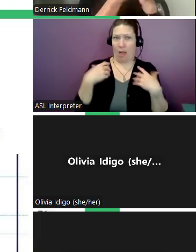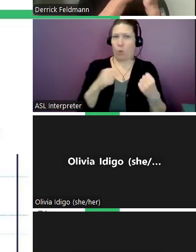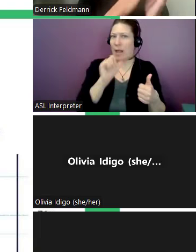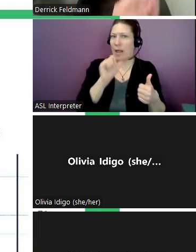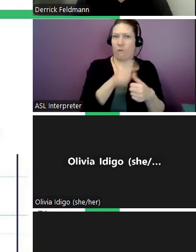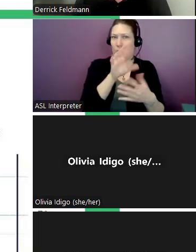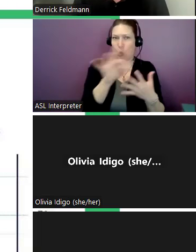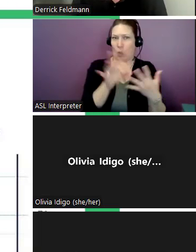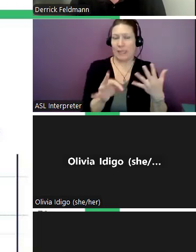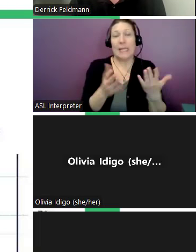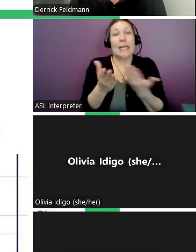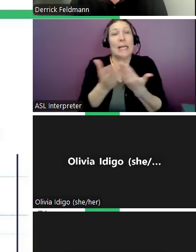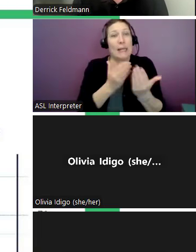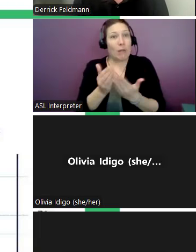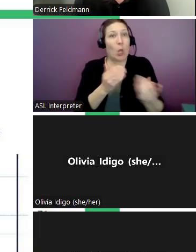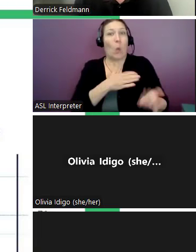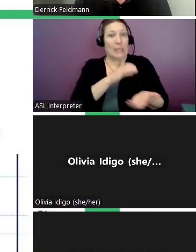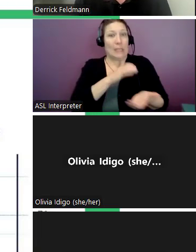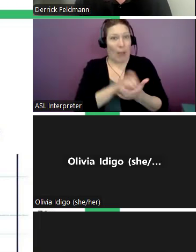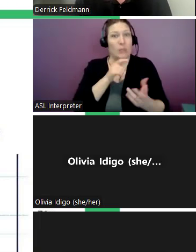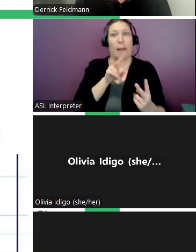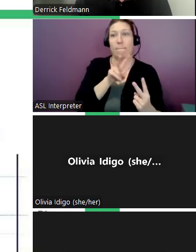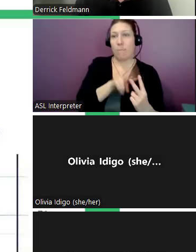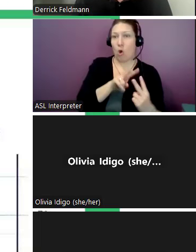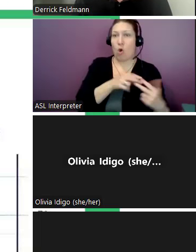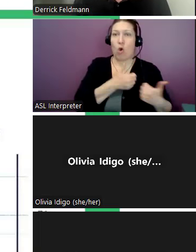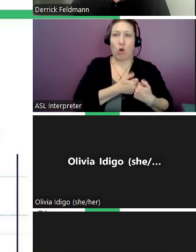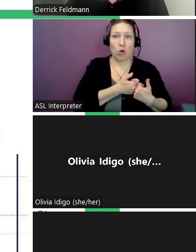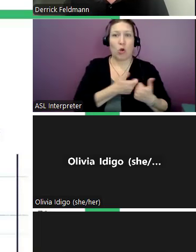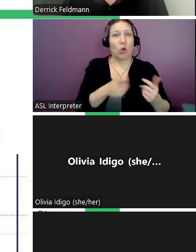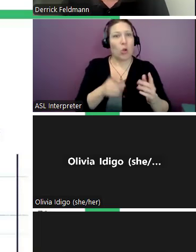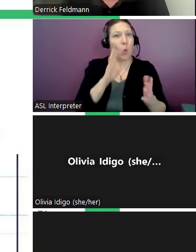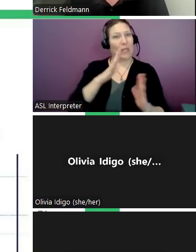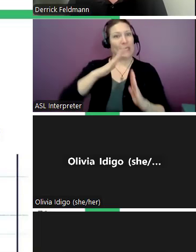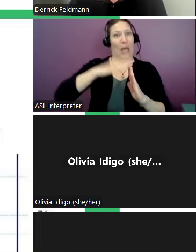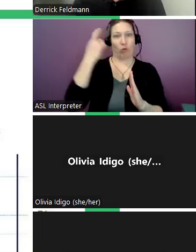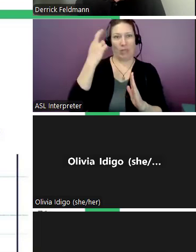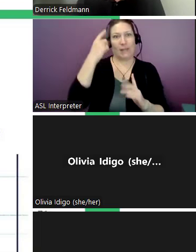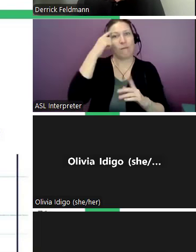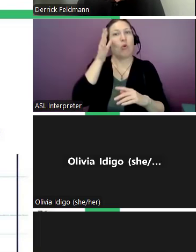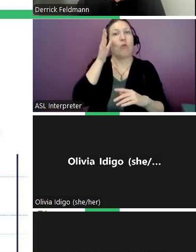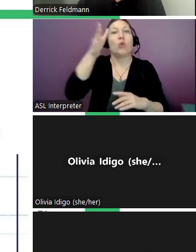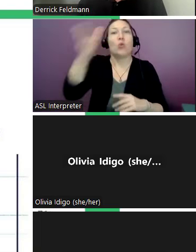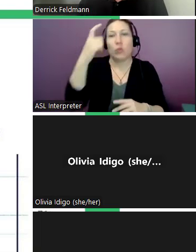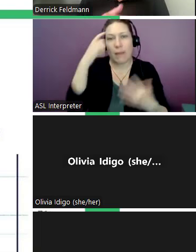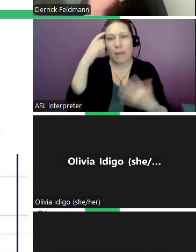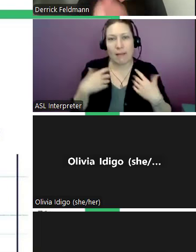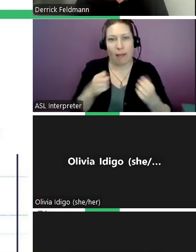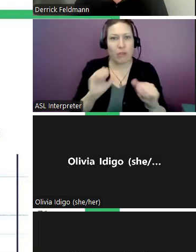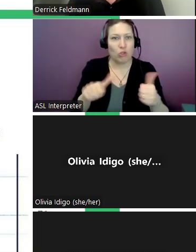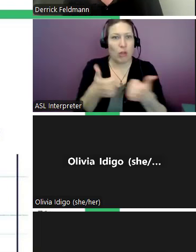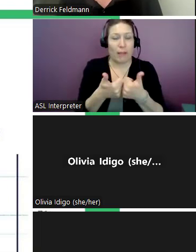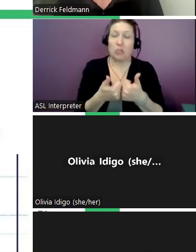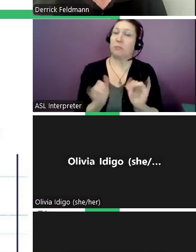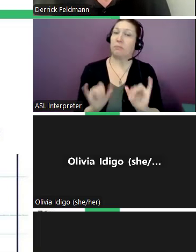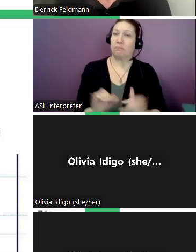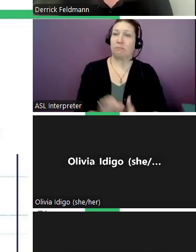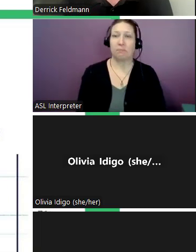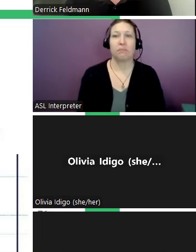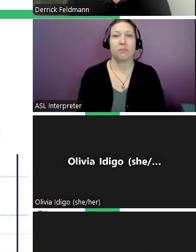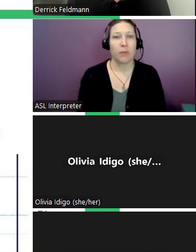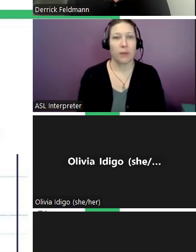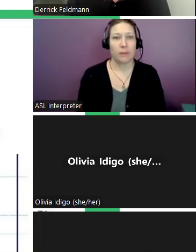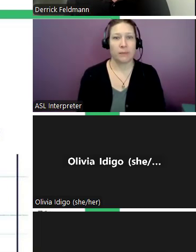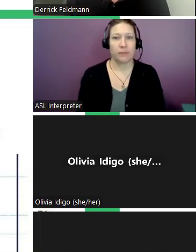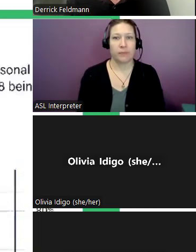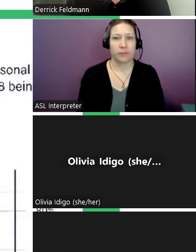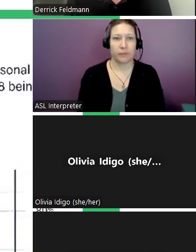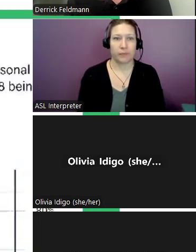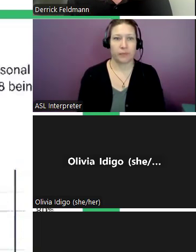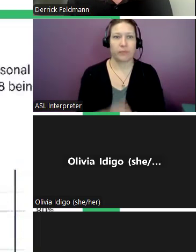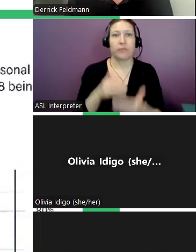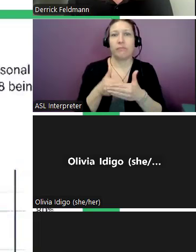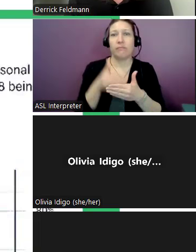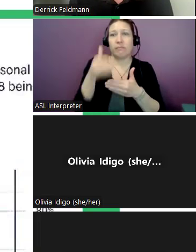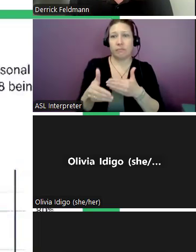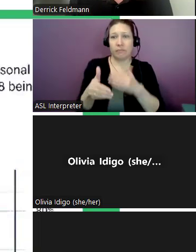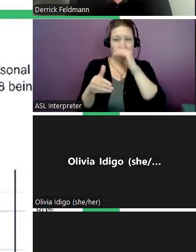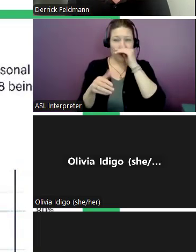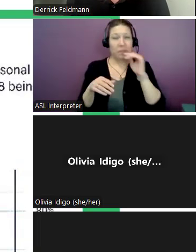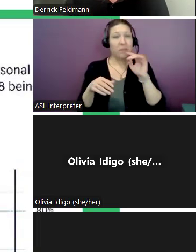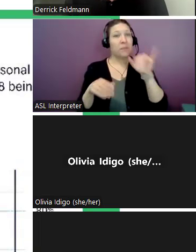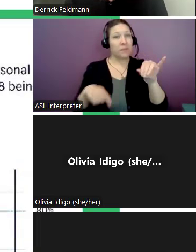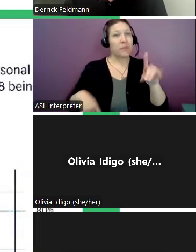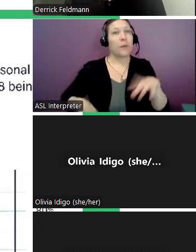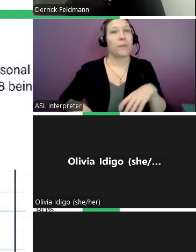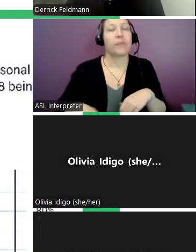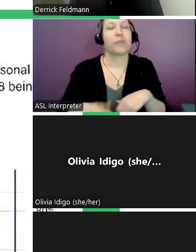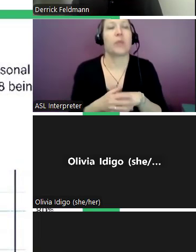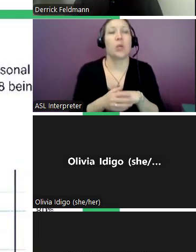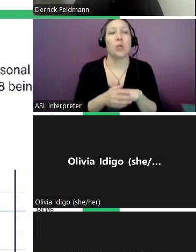mental health challenge. All right, next slide. We're gonna dive further a little bit into this familiarity, right?